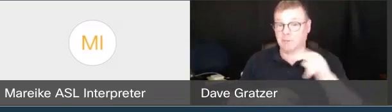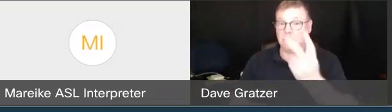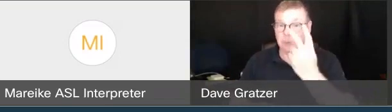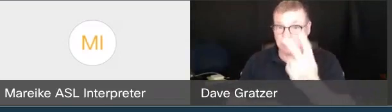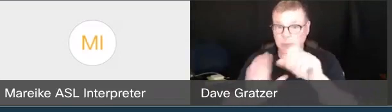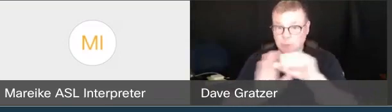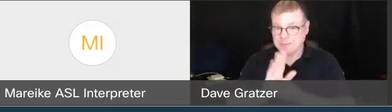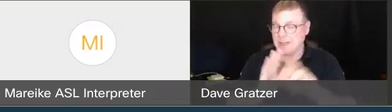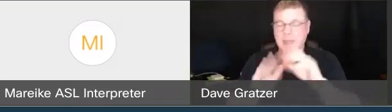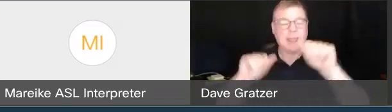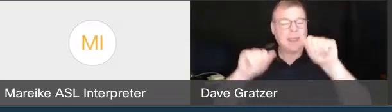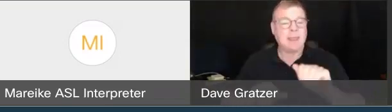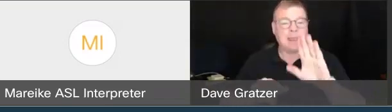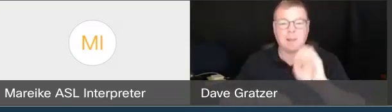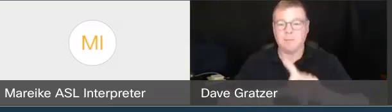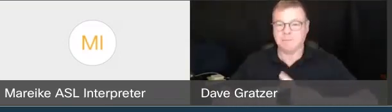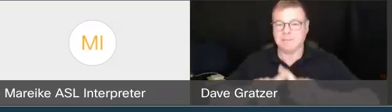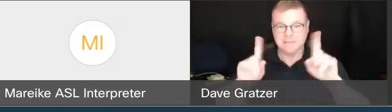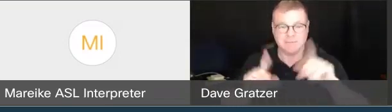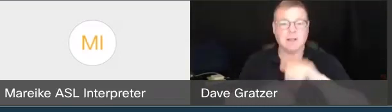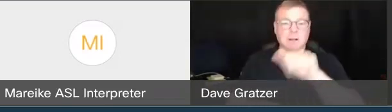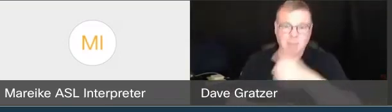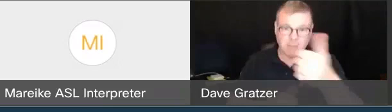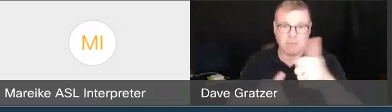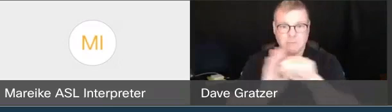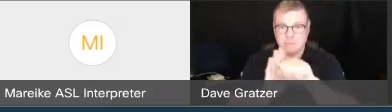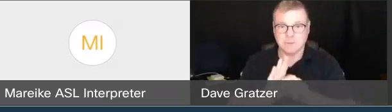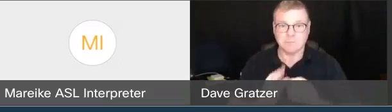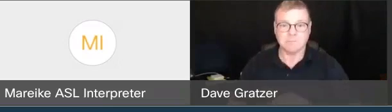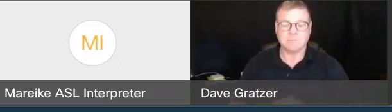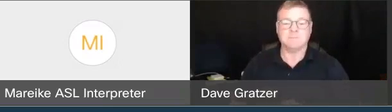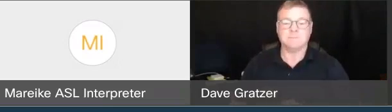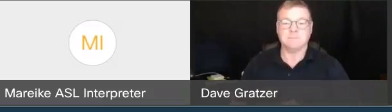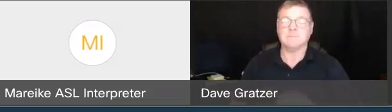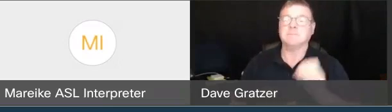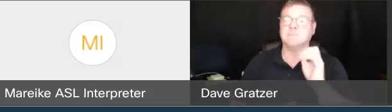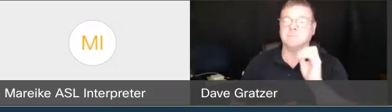and it could be different in other states. - [Michele] Okay, great thank you. Just one